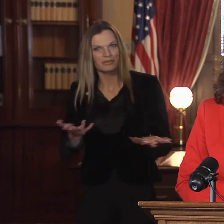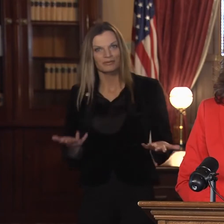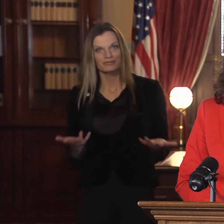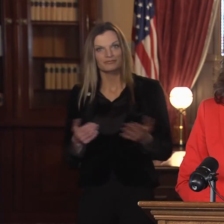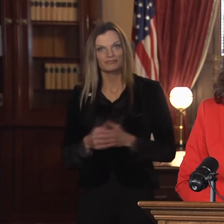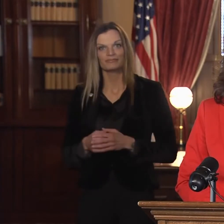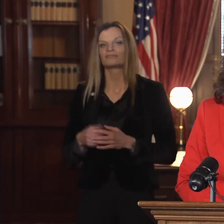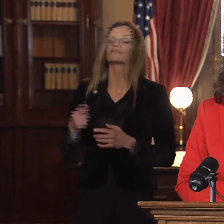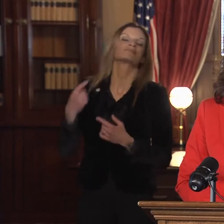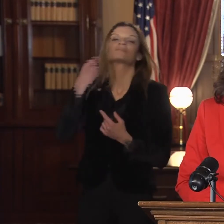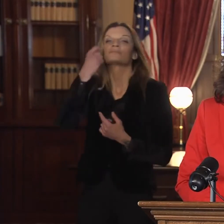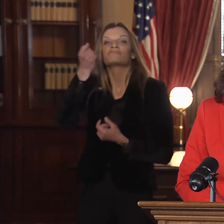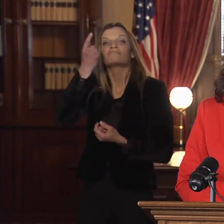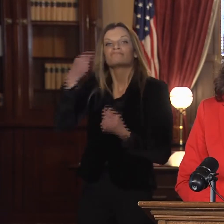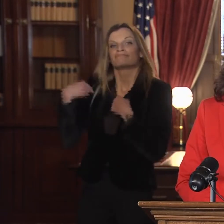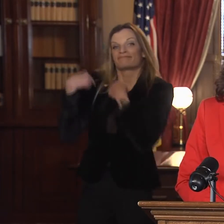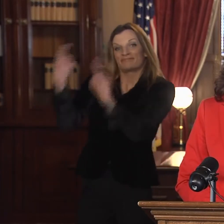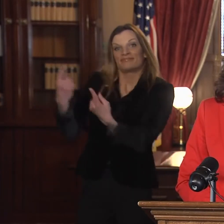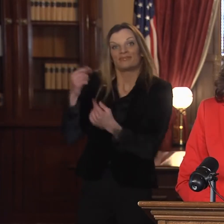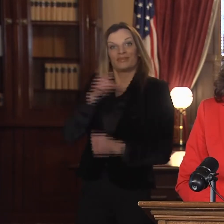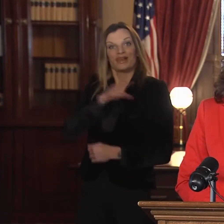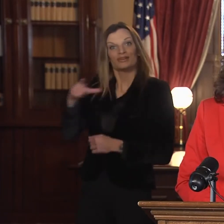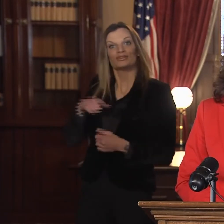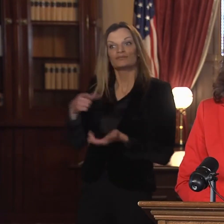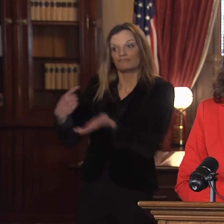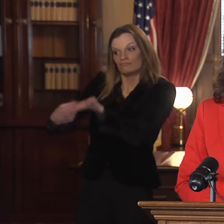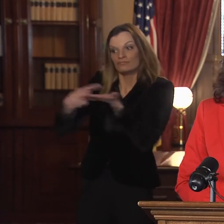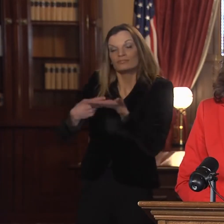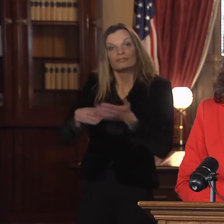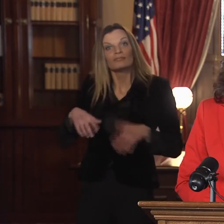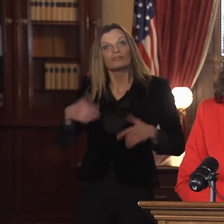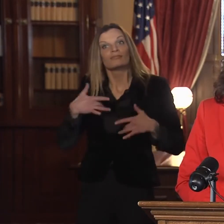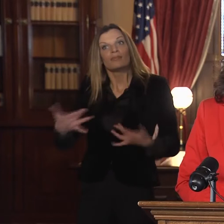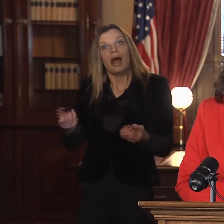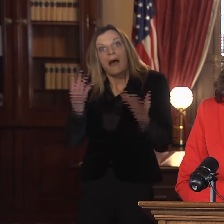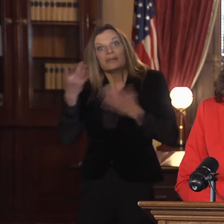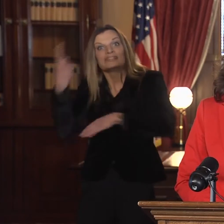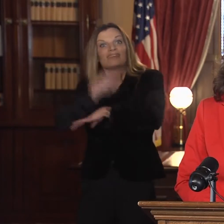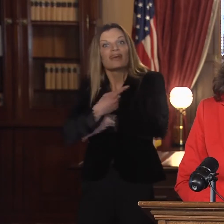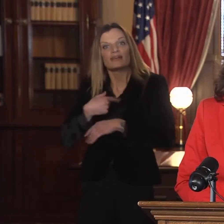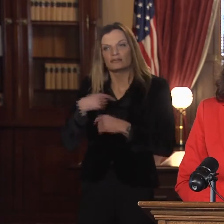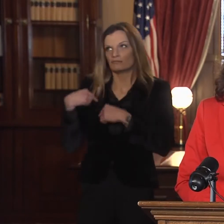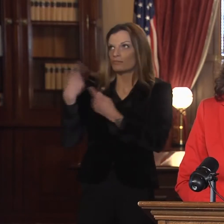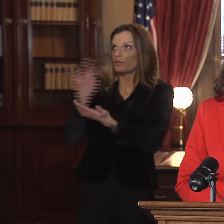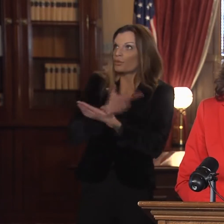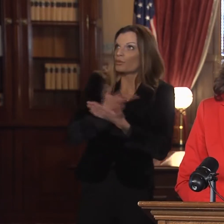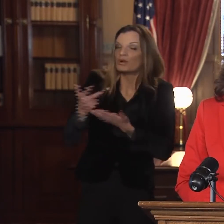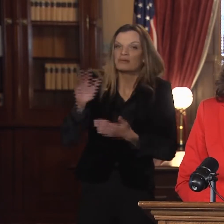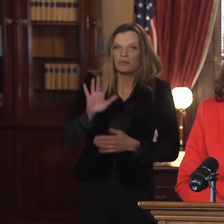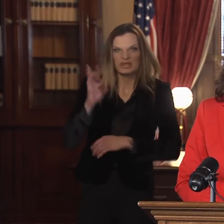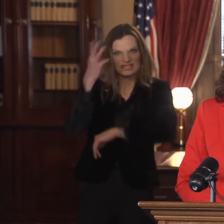PEOPLE WHO WERE TAKEN TOO SOON. IN THAT TIME UNFORTUNATELY THE LEGISLATURE HAS ONLY BEEN IN